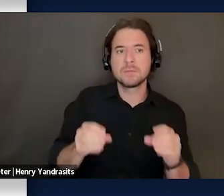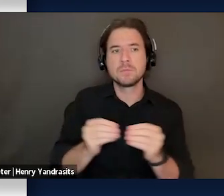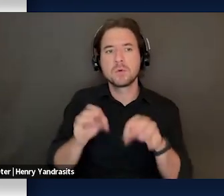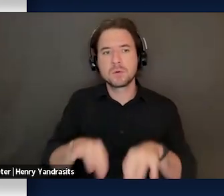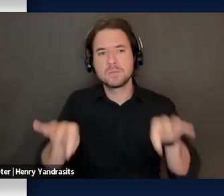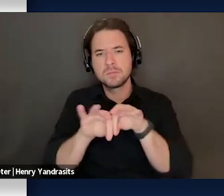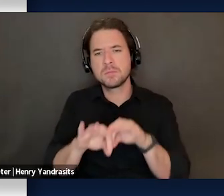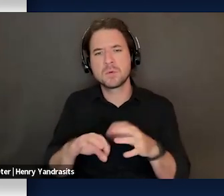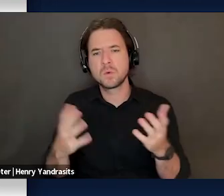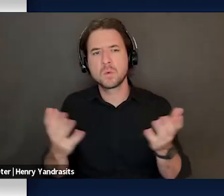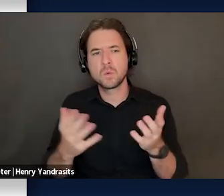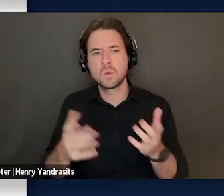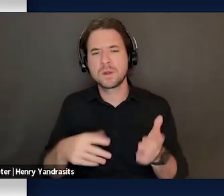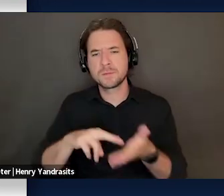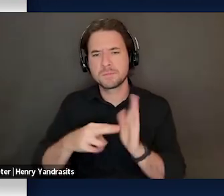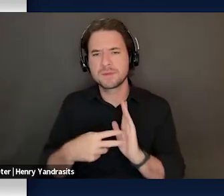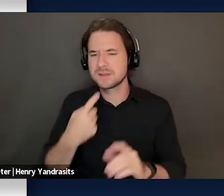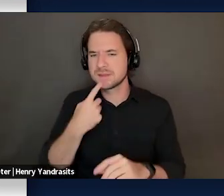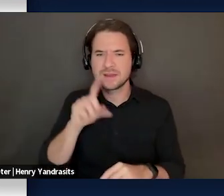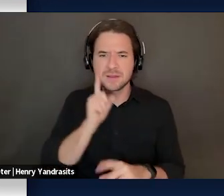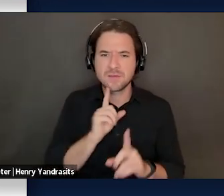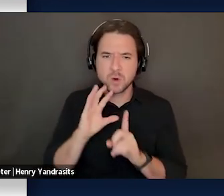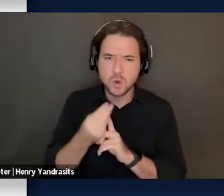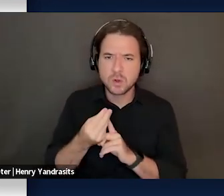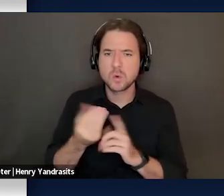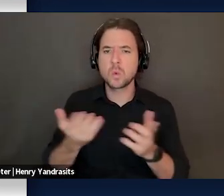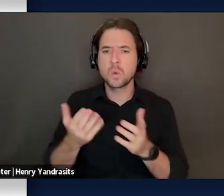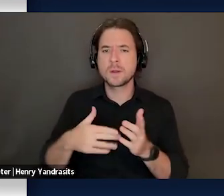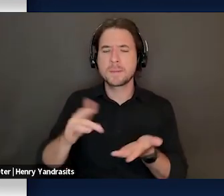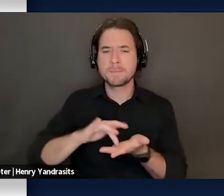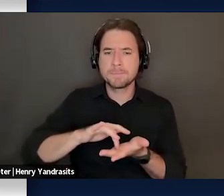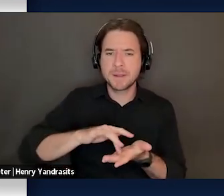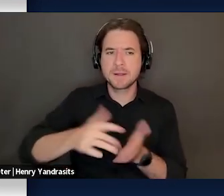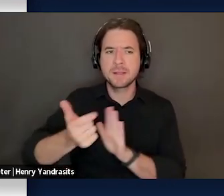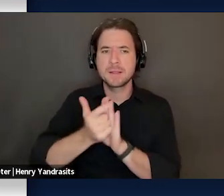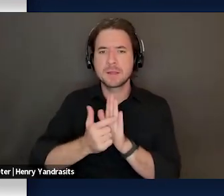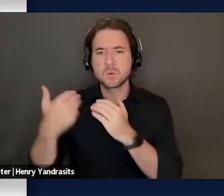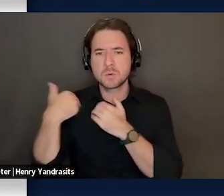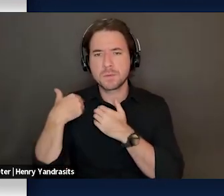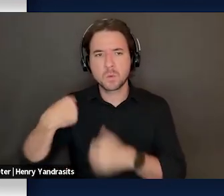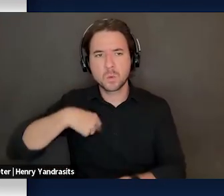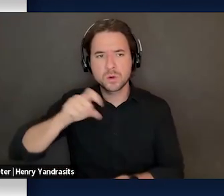Um, what does it mean when we talk about Deaf culture? What are some of the medical-legal responsibilities that we should know about?